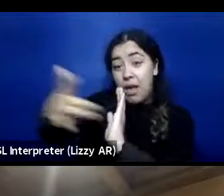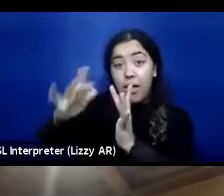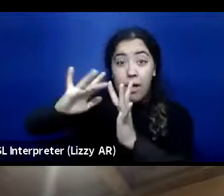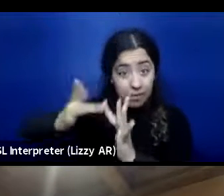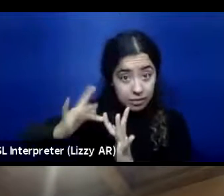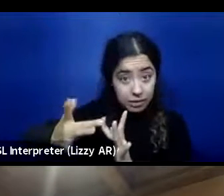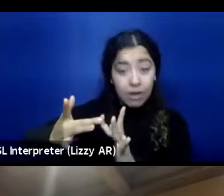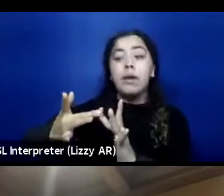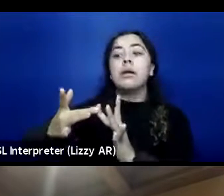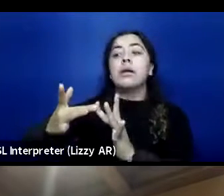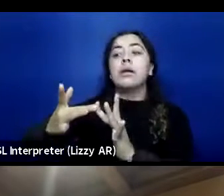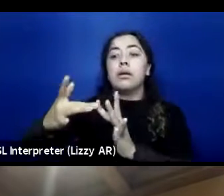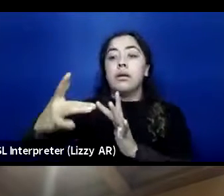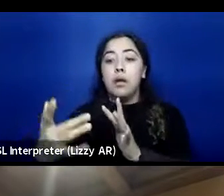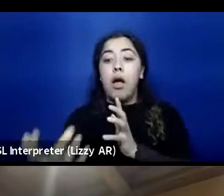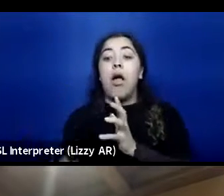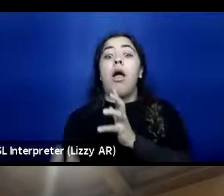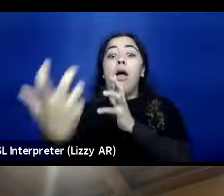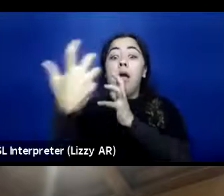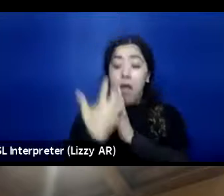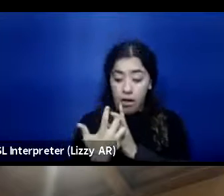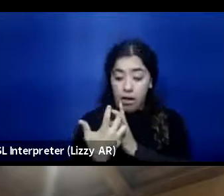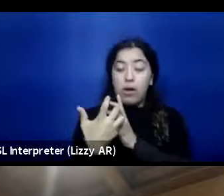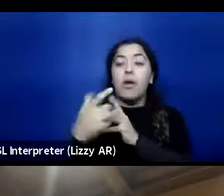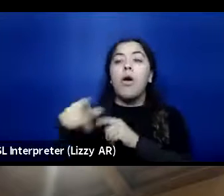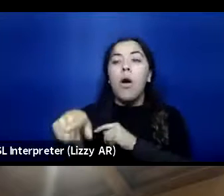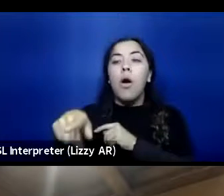of how do we teach people and provide them with tools